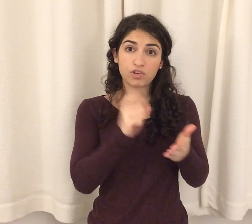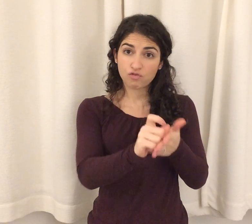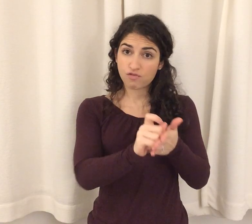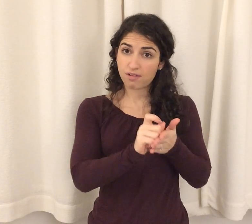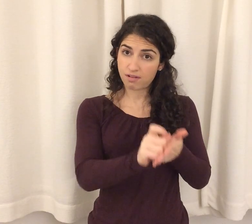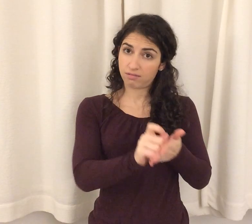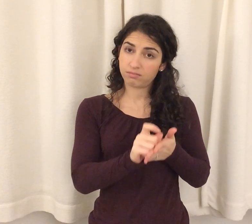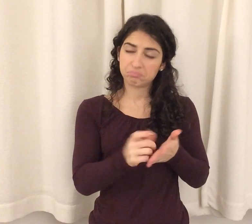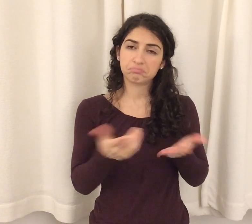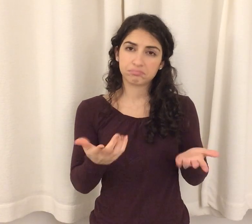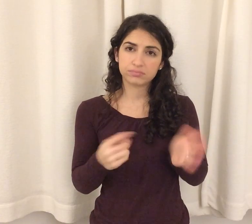sign; maybe they prefer to write back and